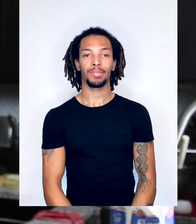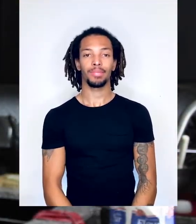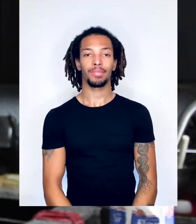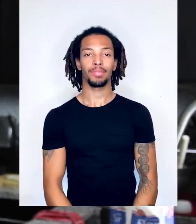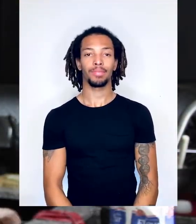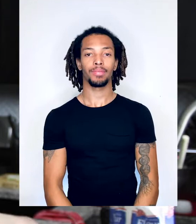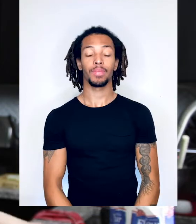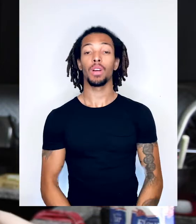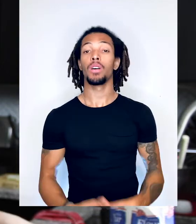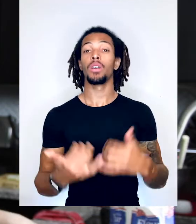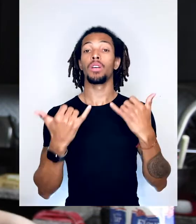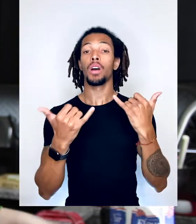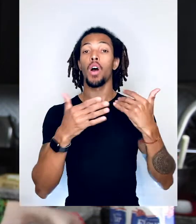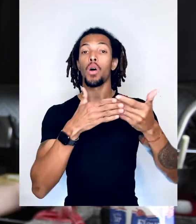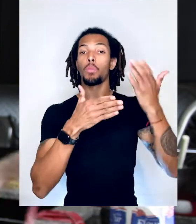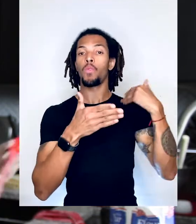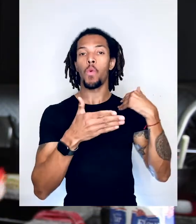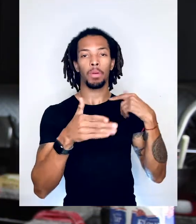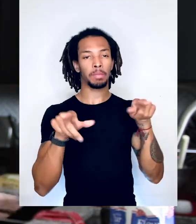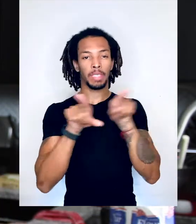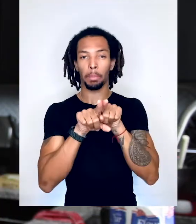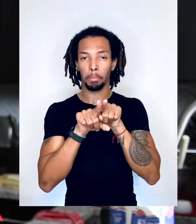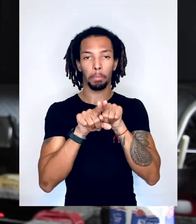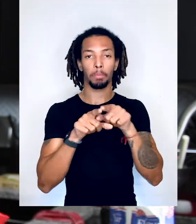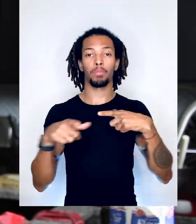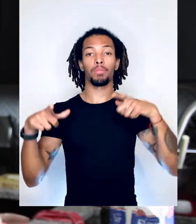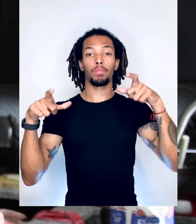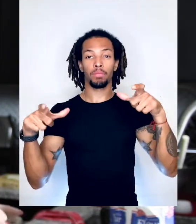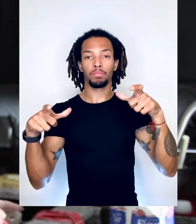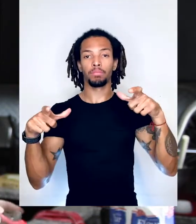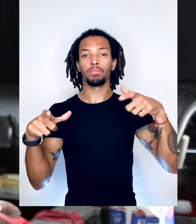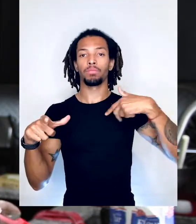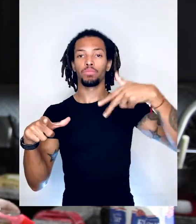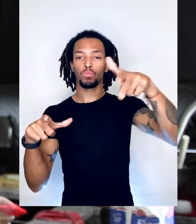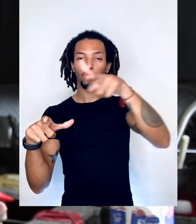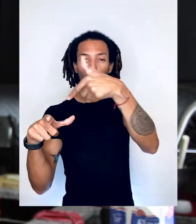Okay, now I'm going to do exactly the same thing I just did, but this time i'm going to add my filling.